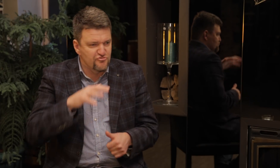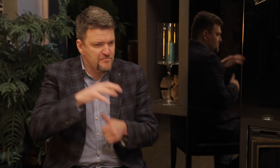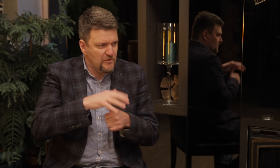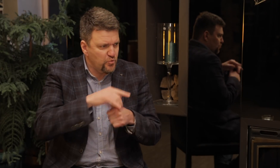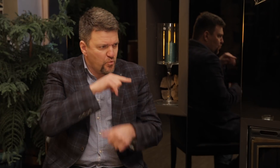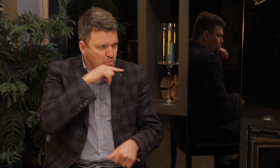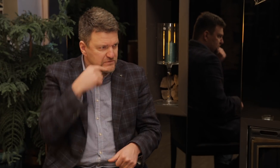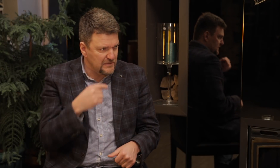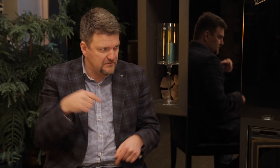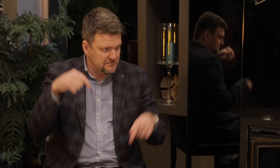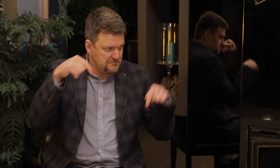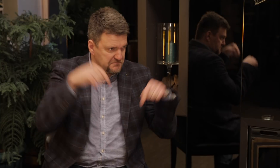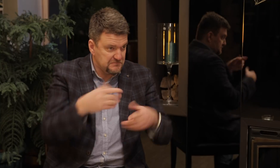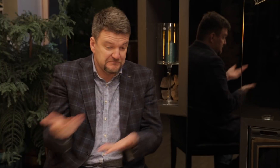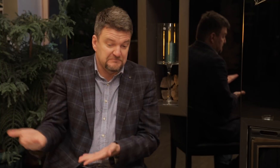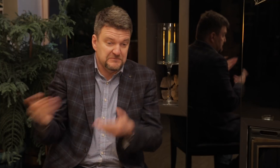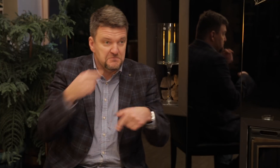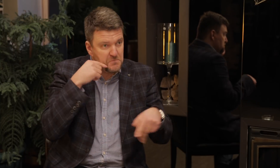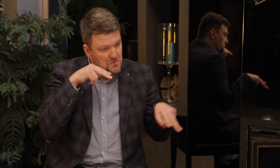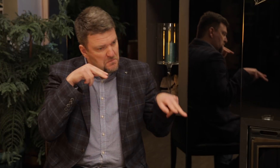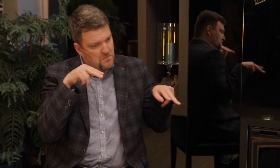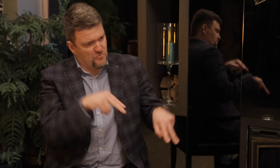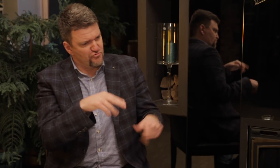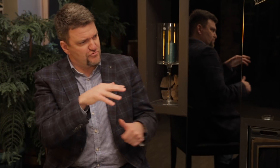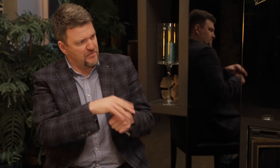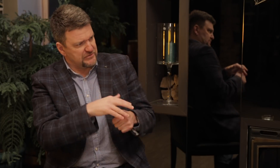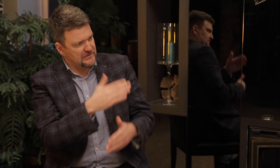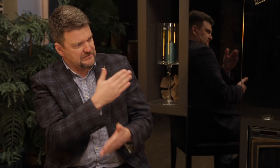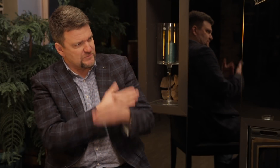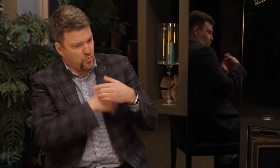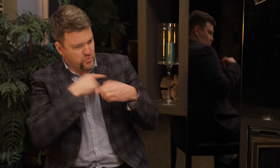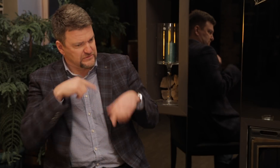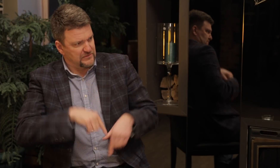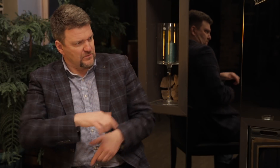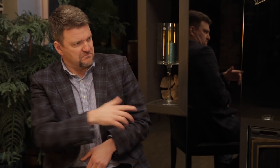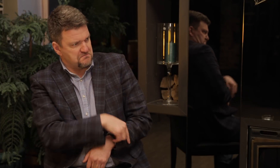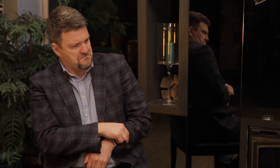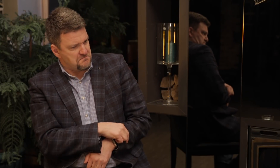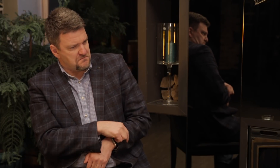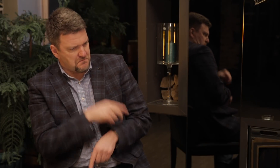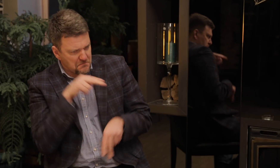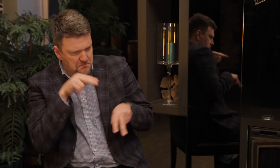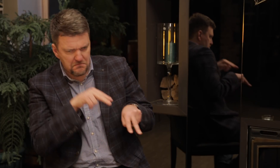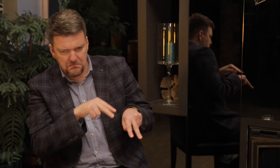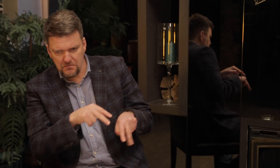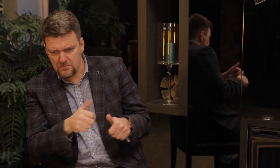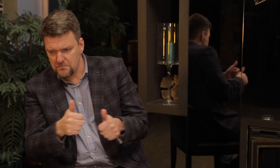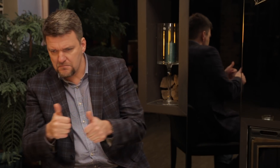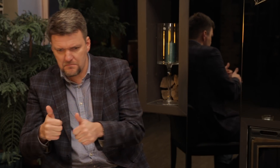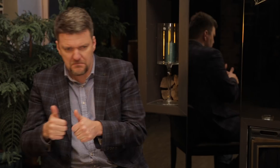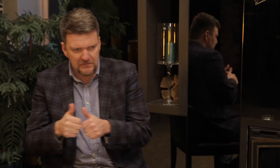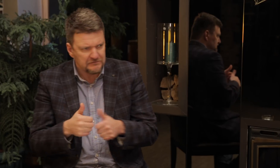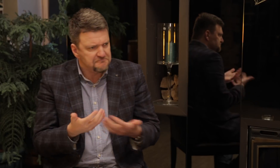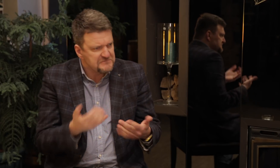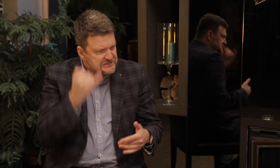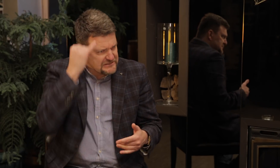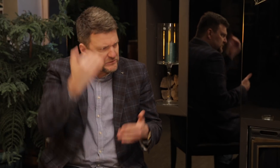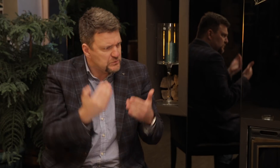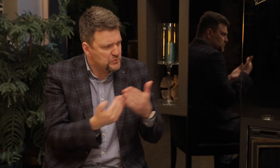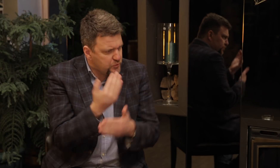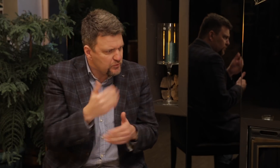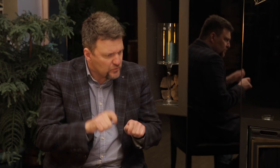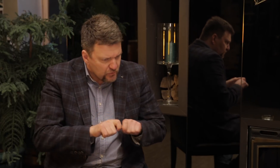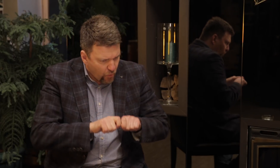We all got together to see the competition in Russia and came up with a new idea.